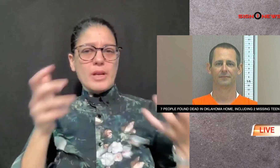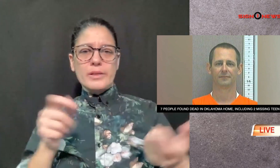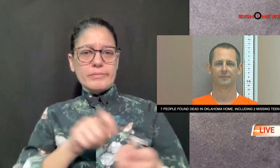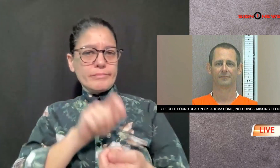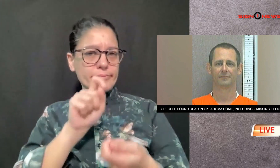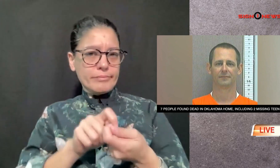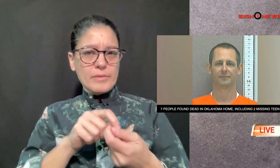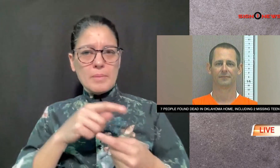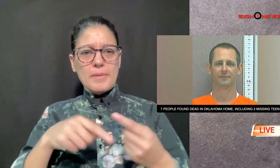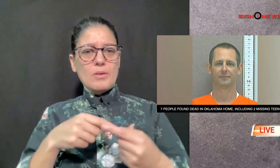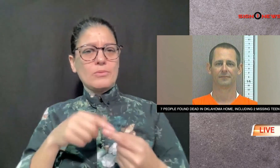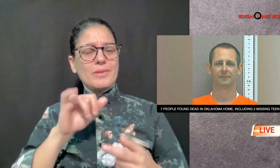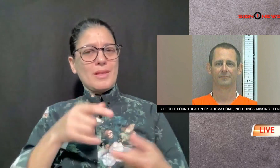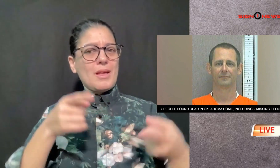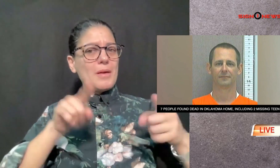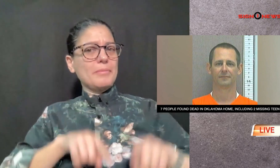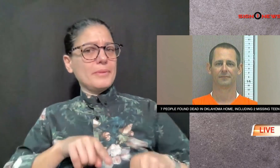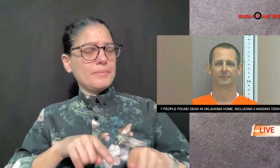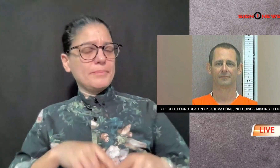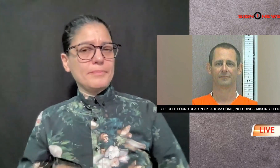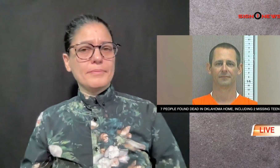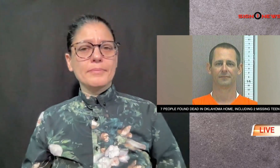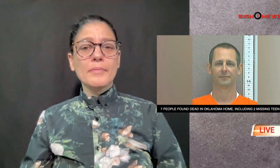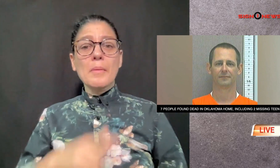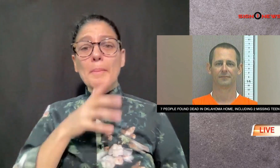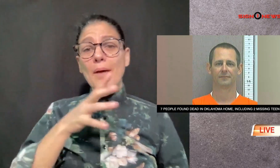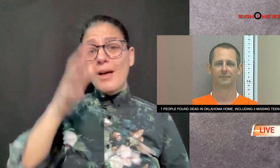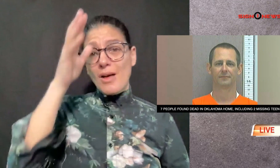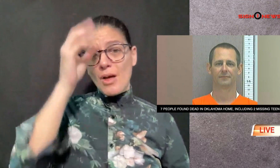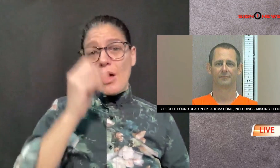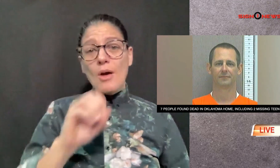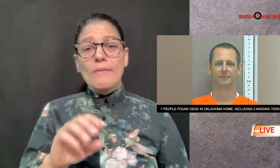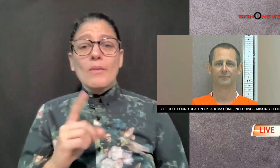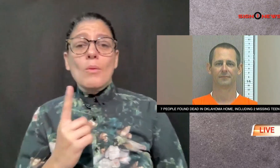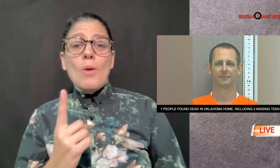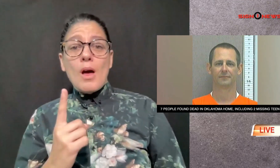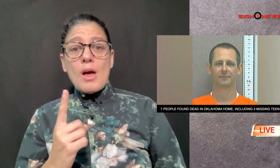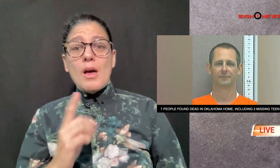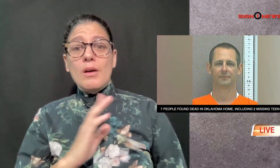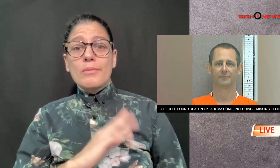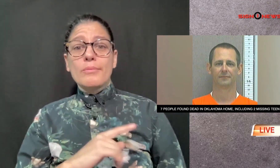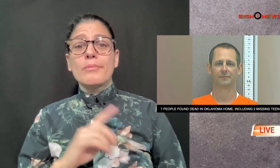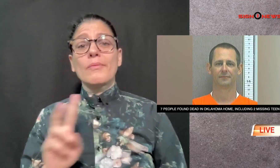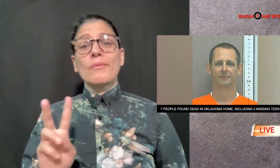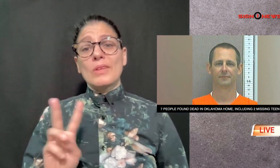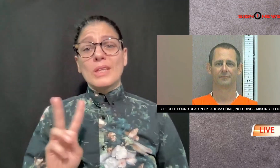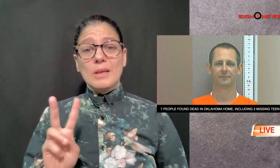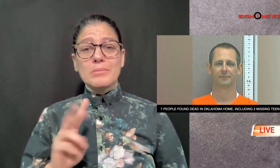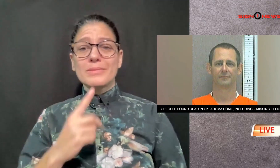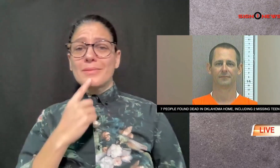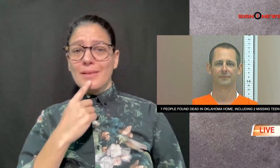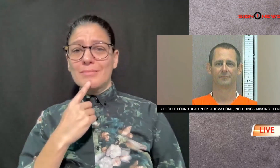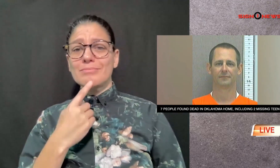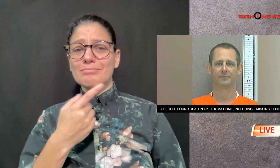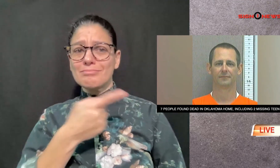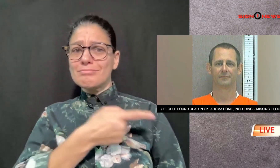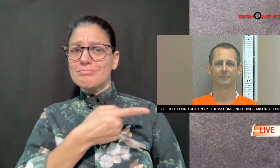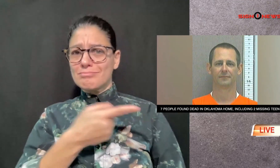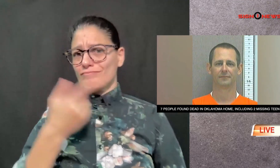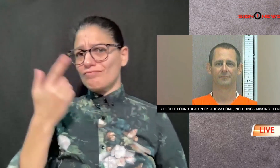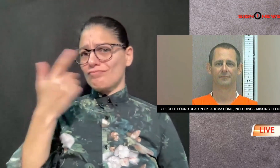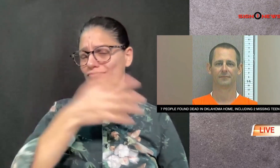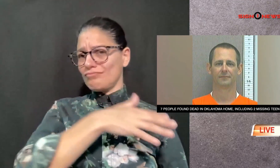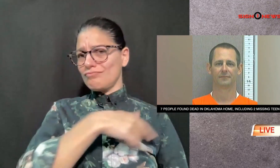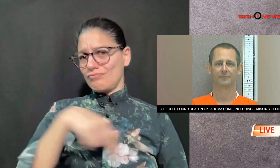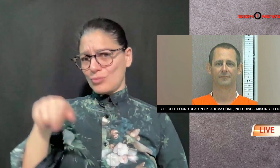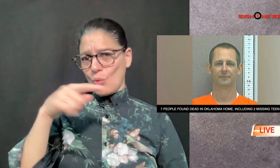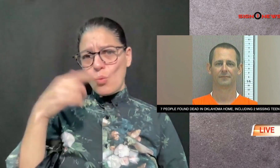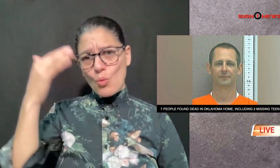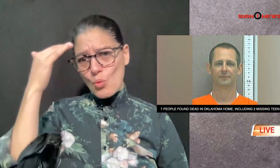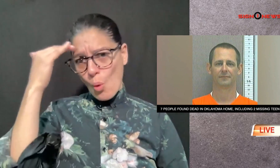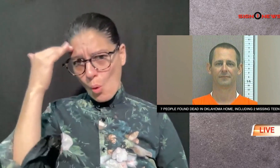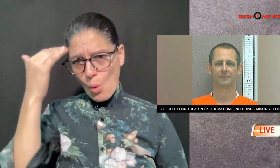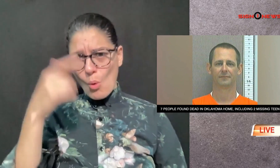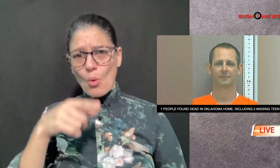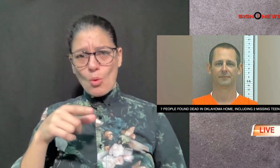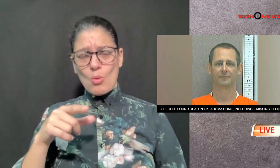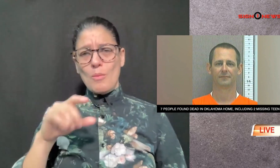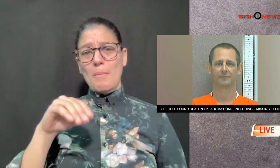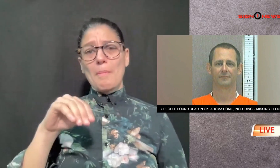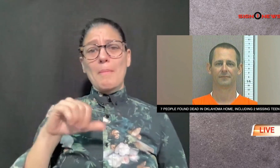a lot of details about the crime the parents of one of the victims say they had known the